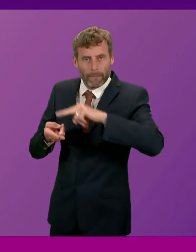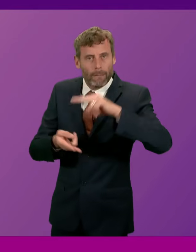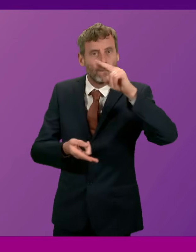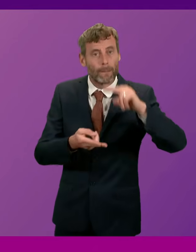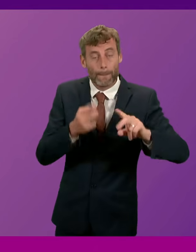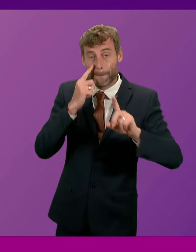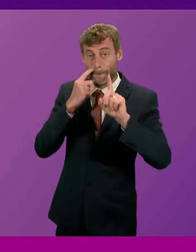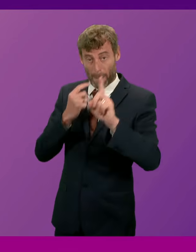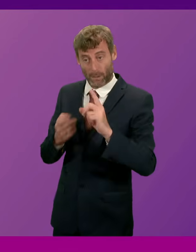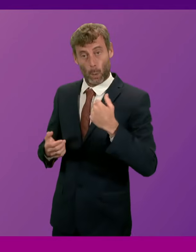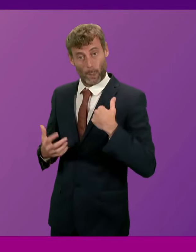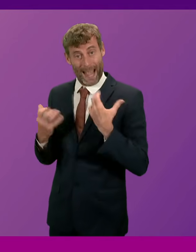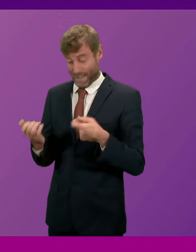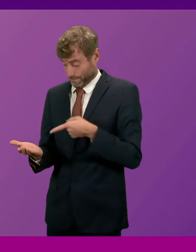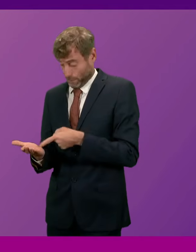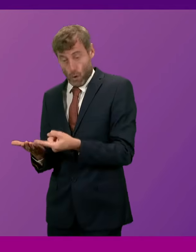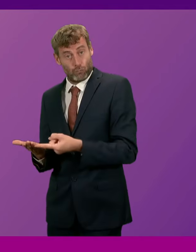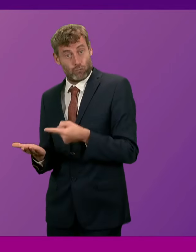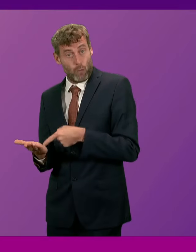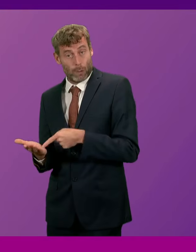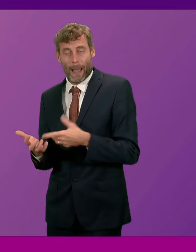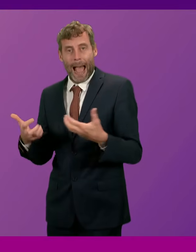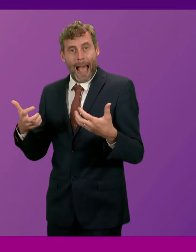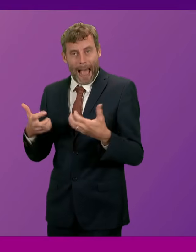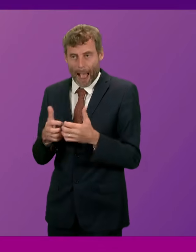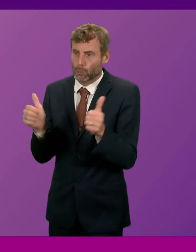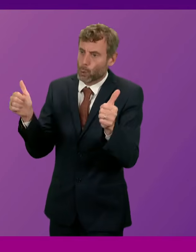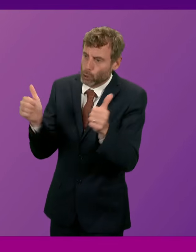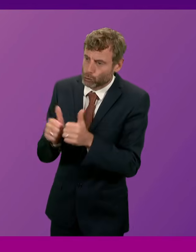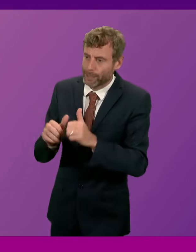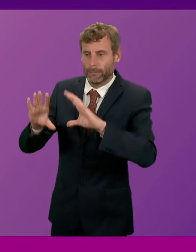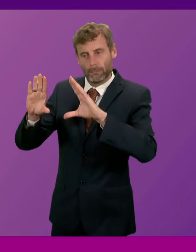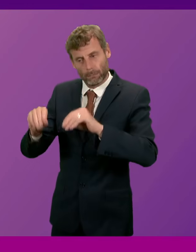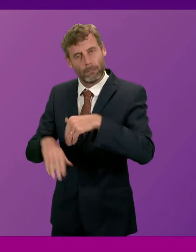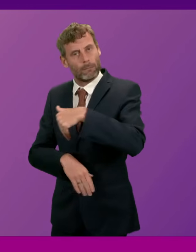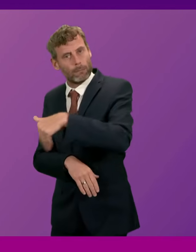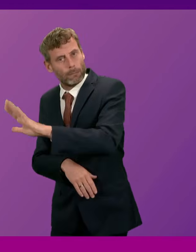that we have rules on how such agreements can be put in place. Those rules must be